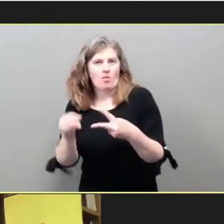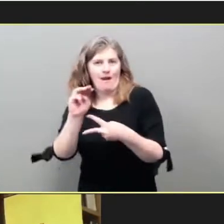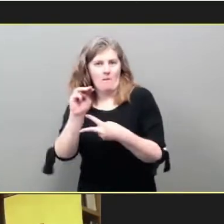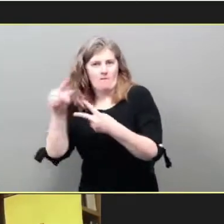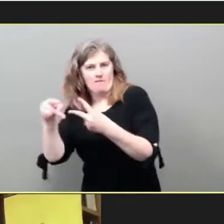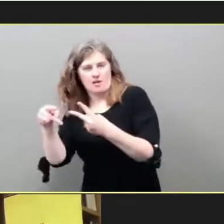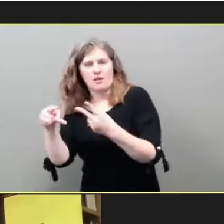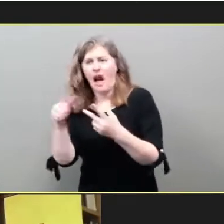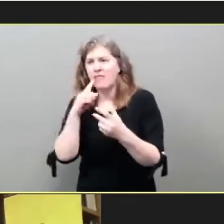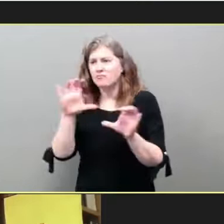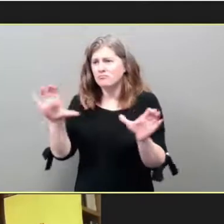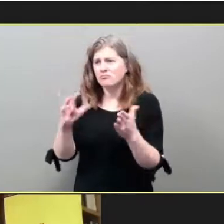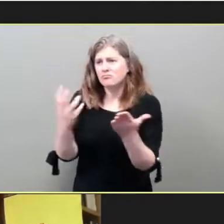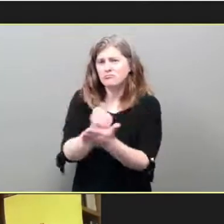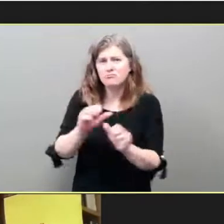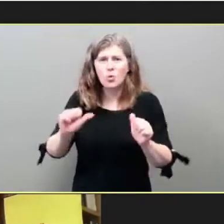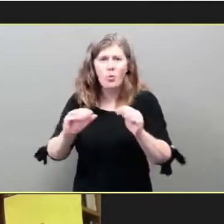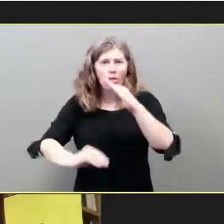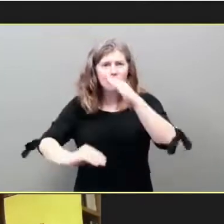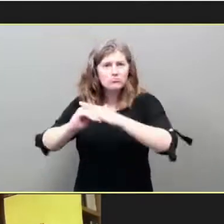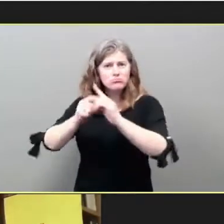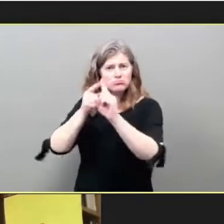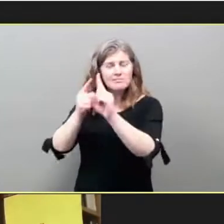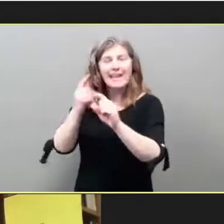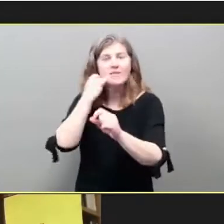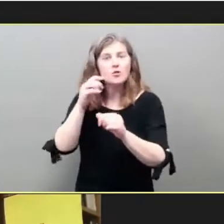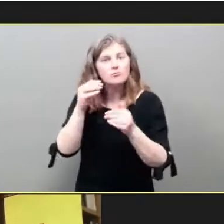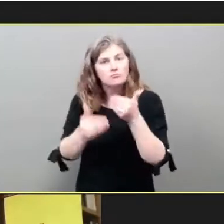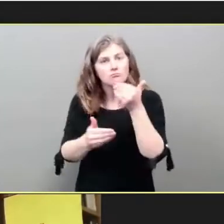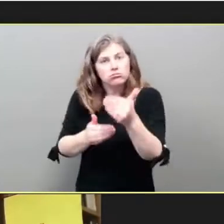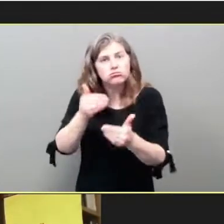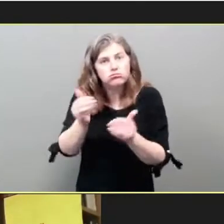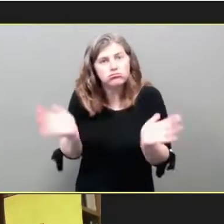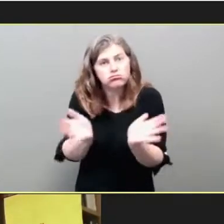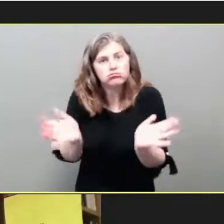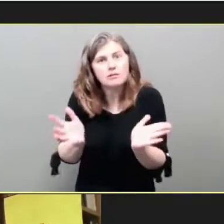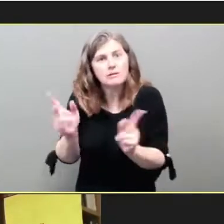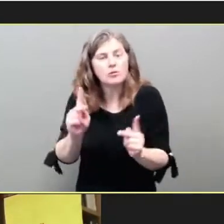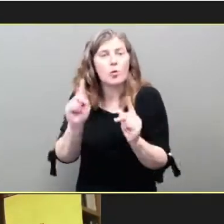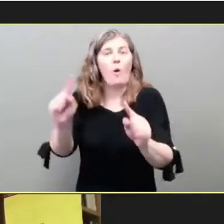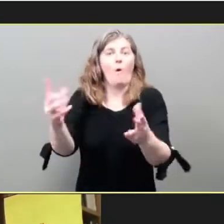counties keep up the pace and and encourage citizens that type of trusted places.